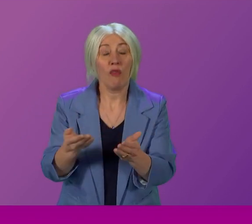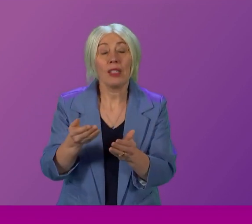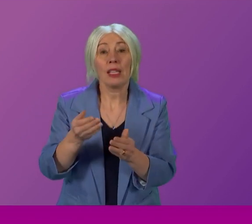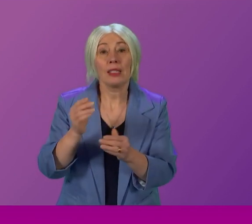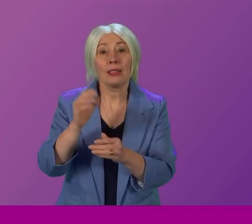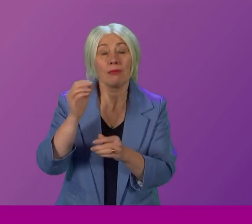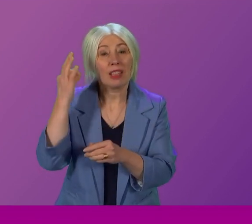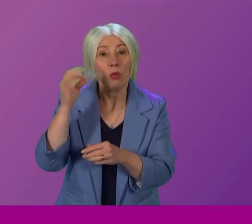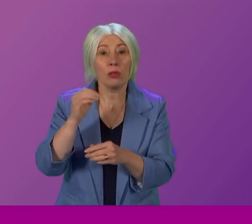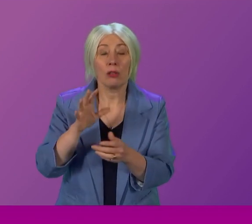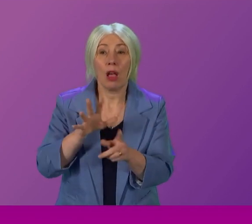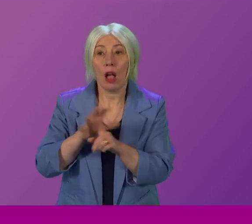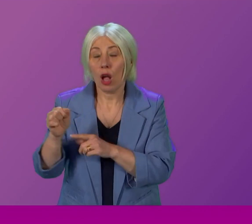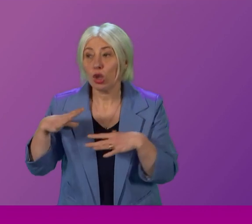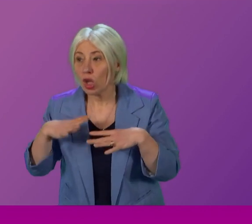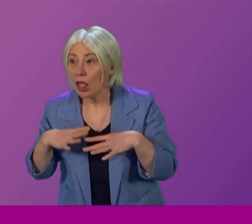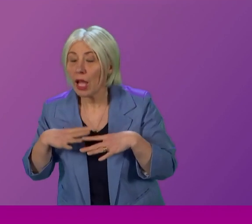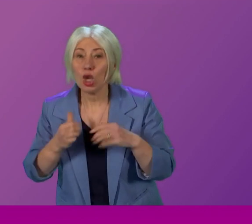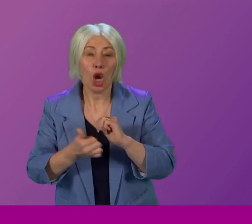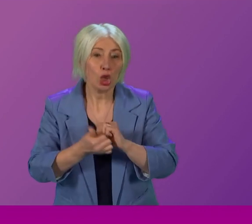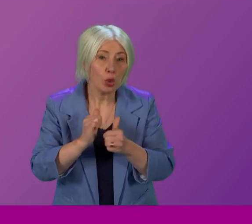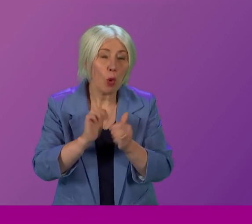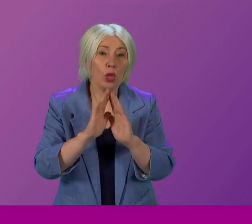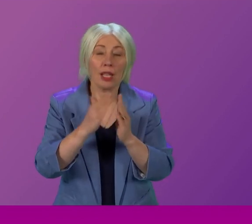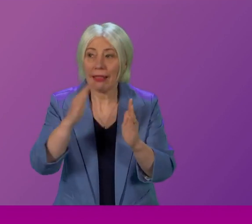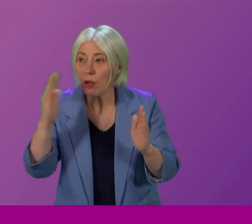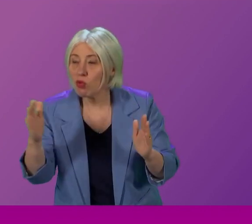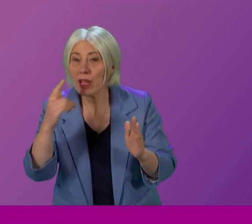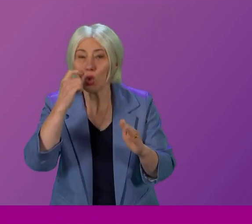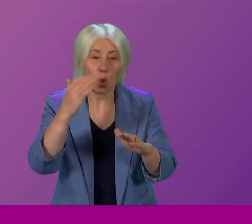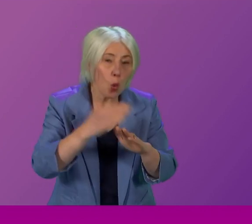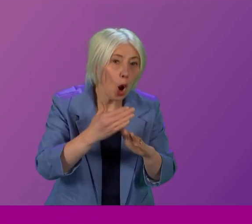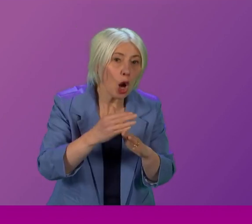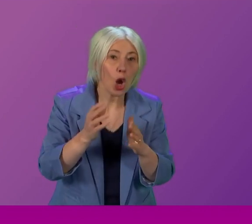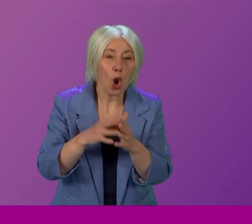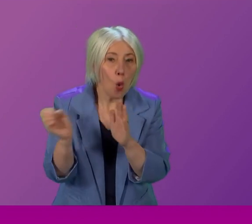culture and leisure, sports facilities, youth work, waste, roads, parks.”